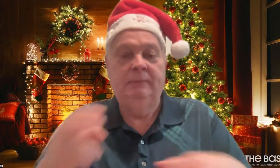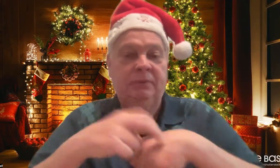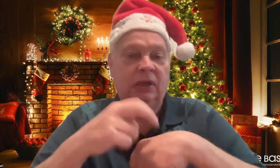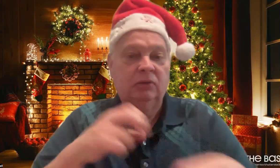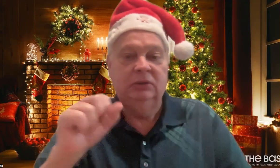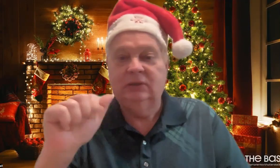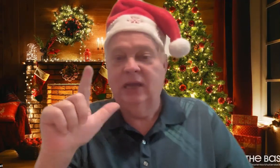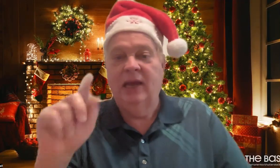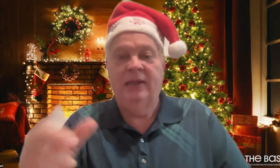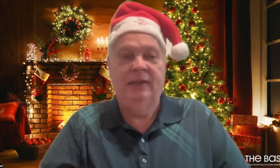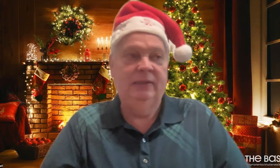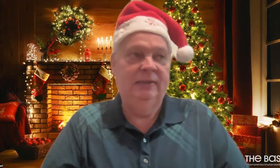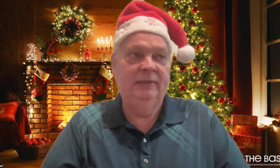Potato salad.